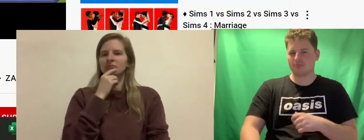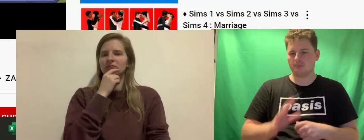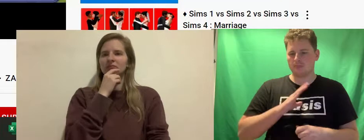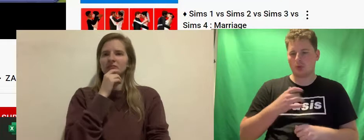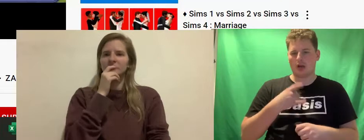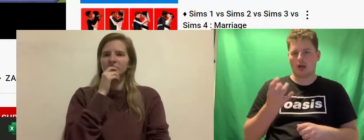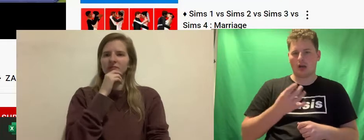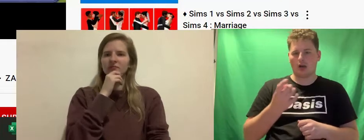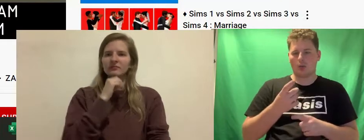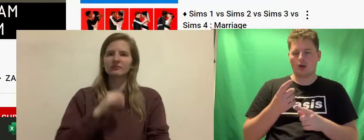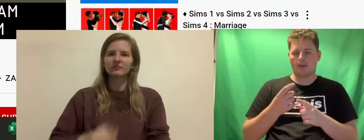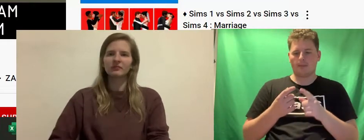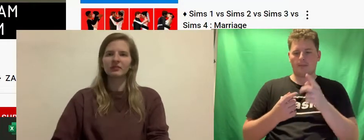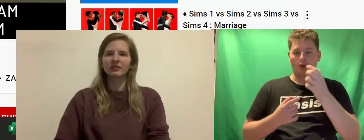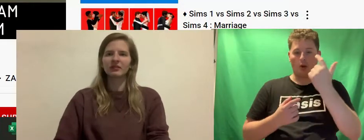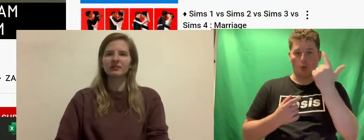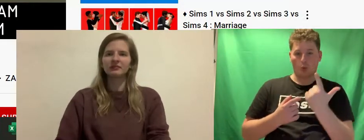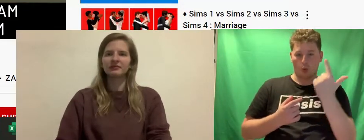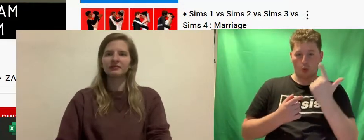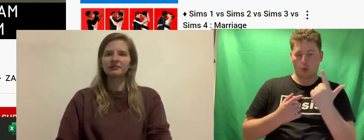A: and I can say this about it, because I played for a long time, for me it is too weak